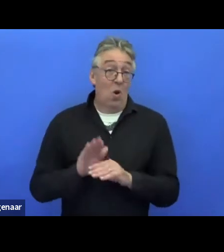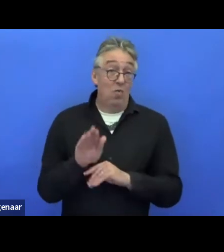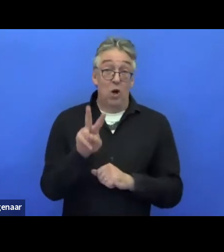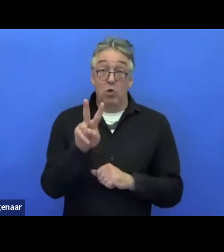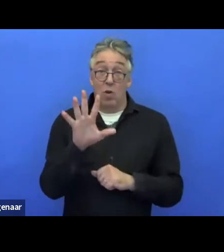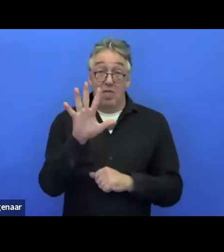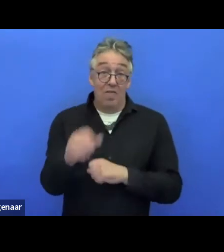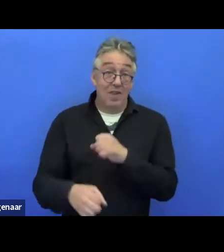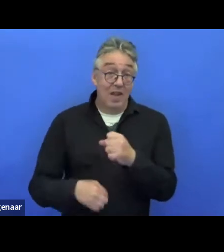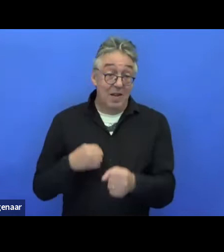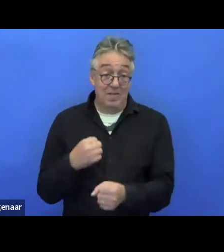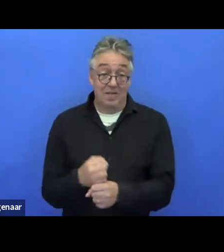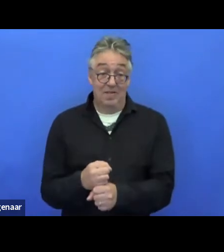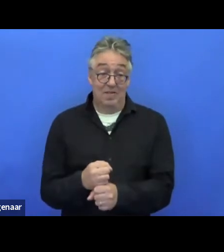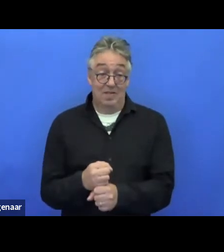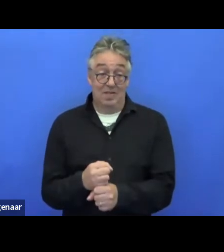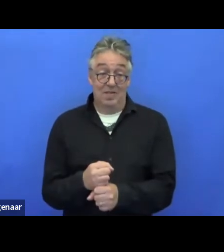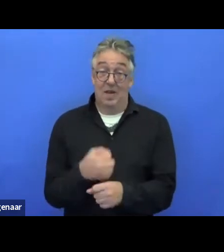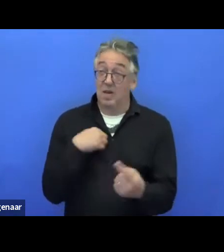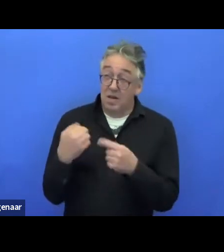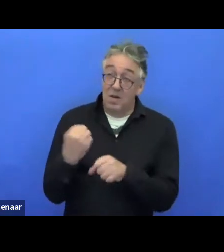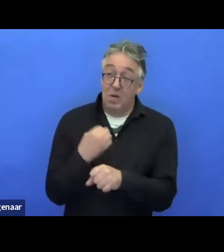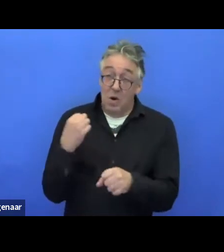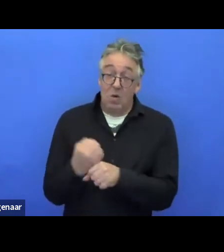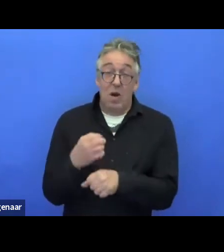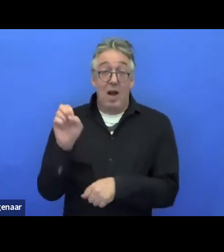This spans a lot of my professional life